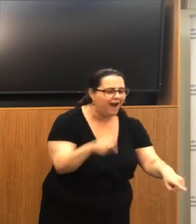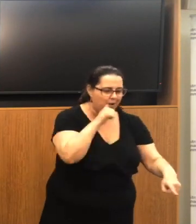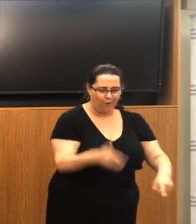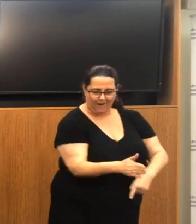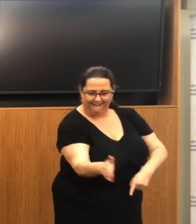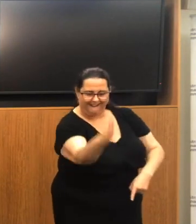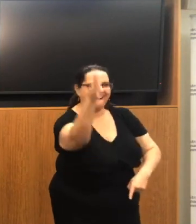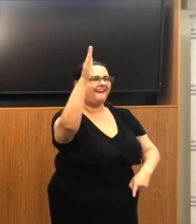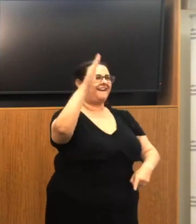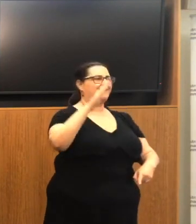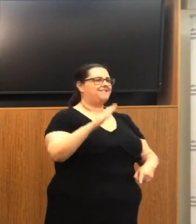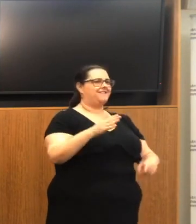Yeah, you've got home, guys.